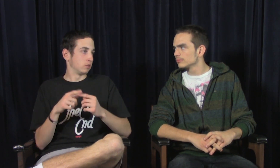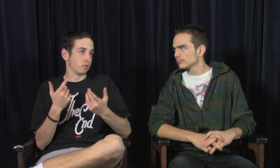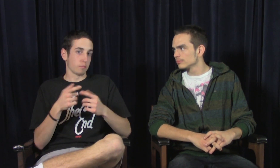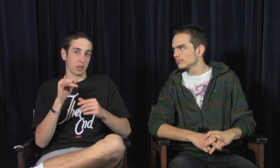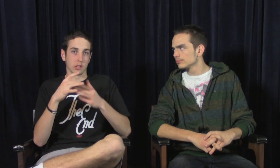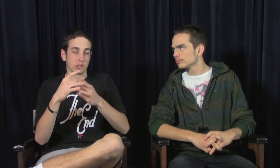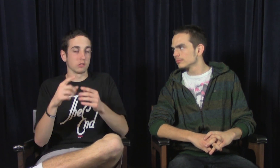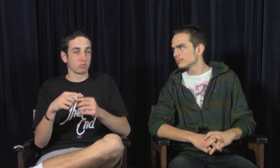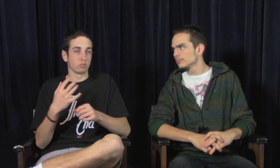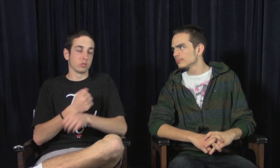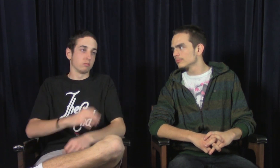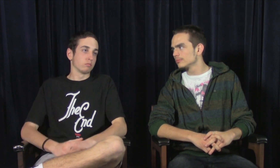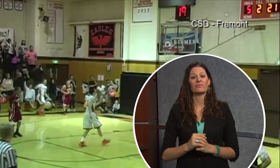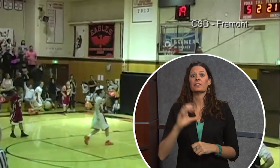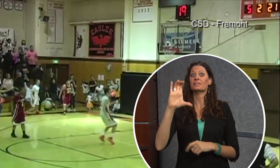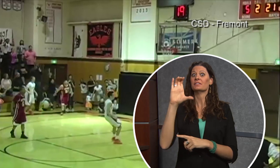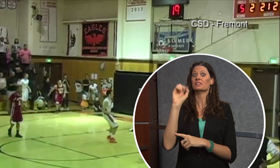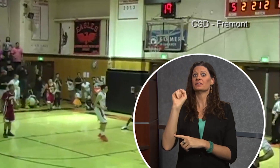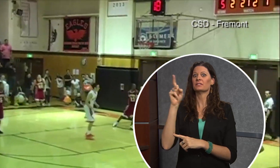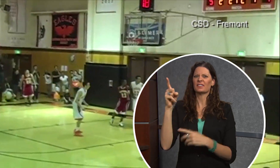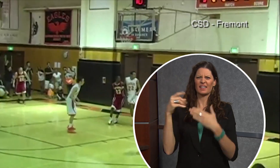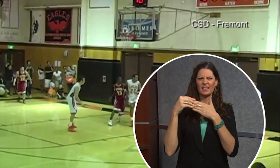AND IT LEAD TO THE CHAMPIONSHIPS